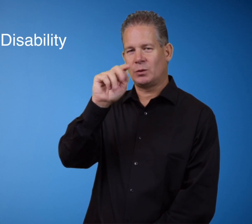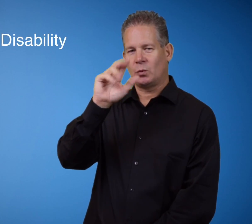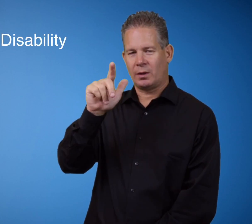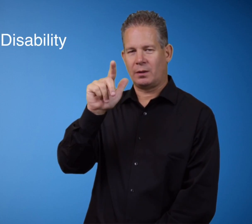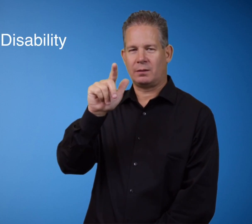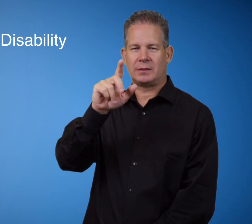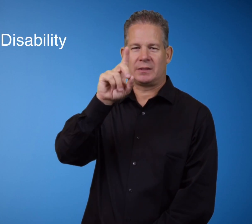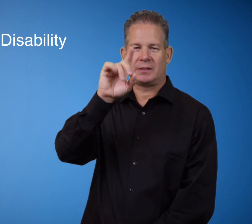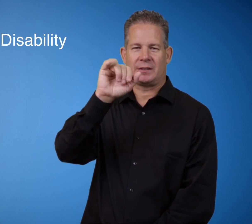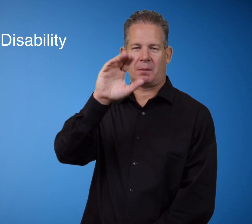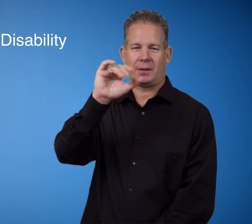Intellectual disability.